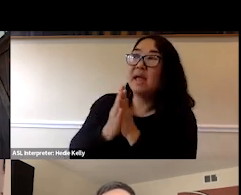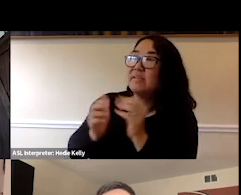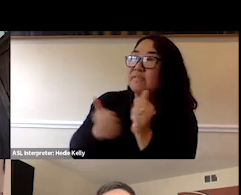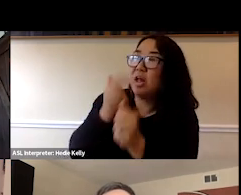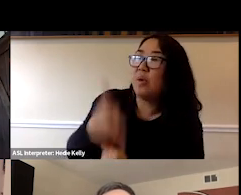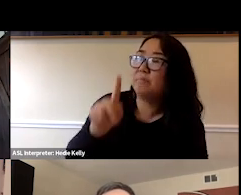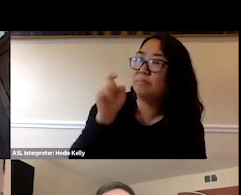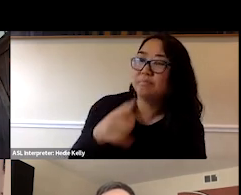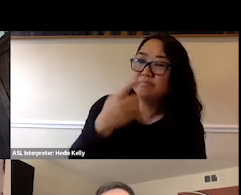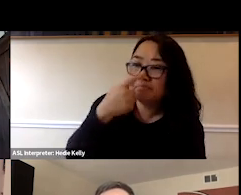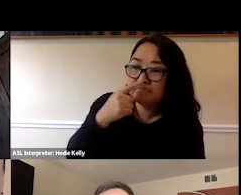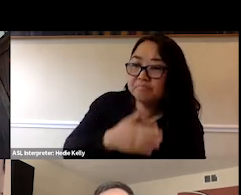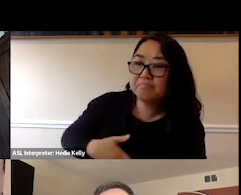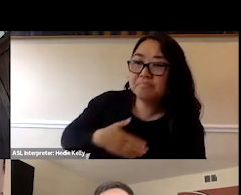Mike. And I'm so glad you brought that up